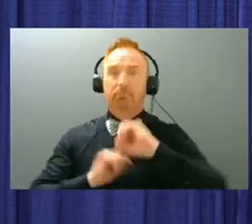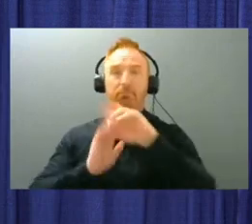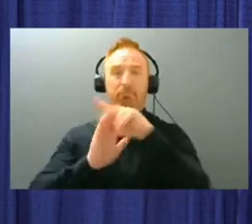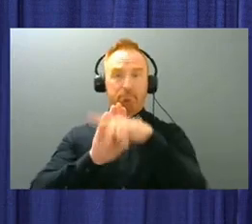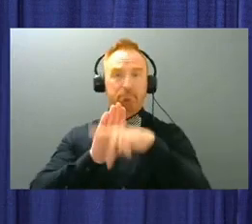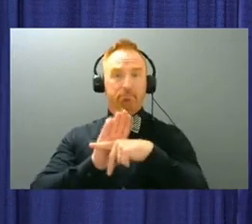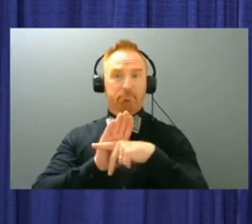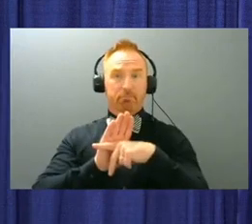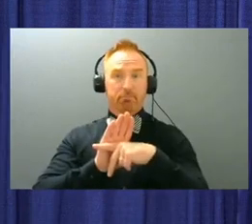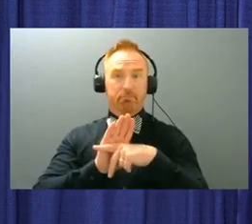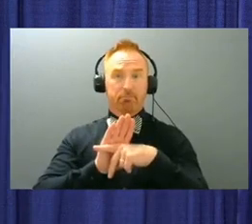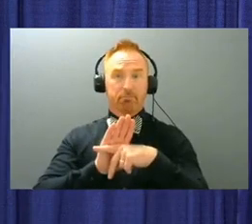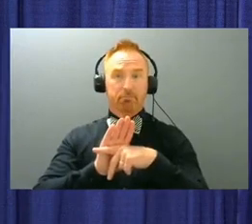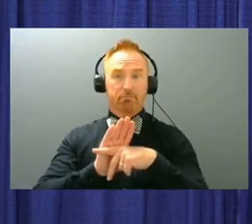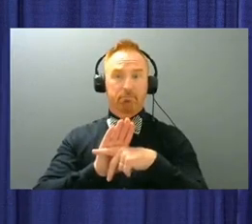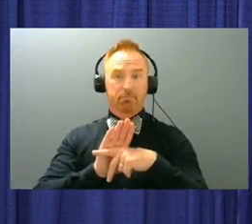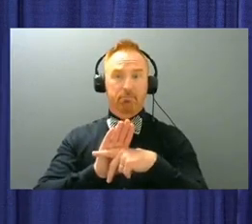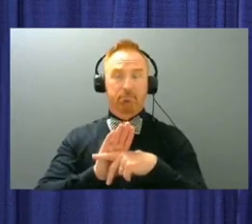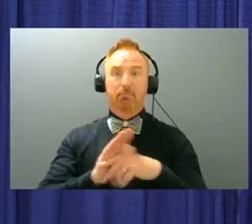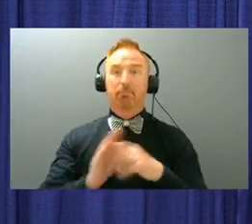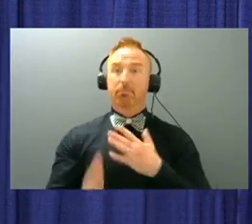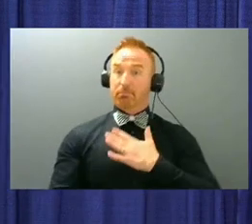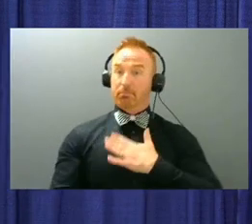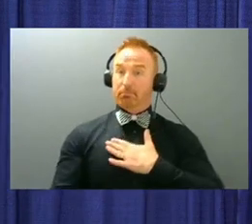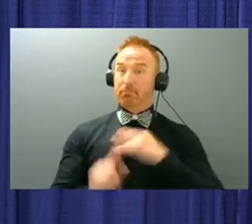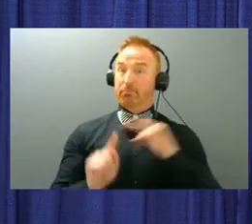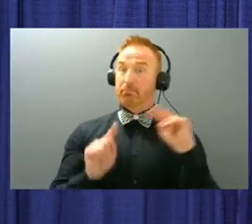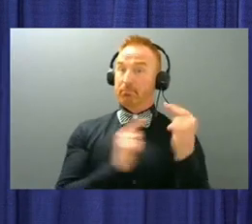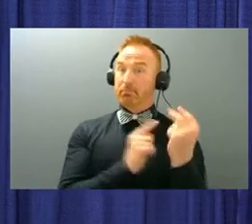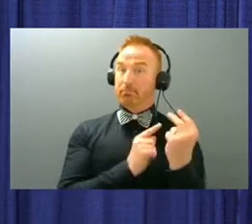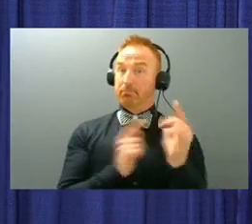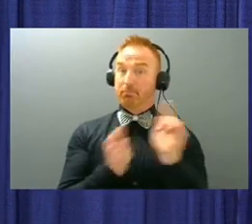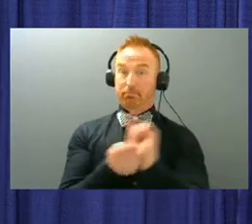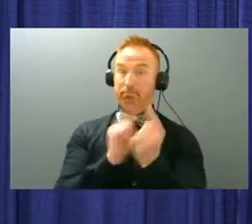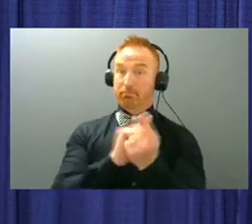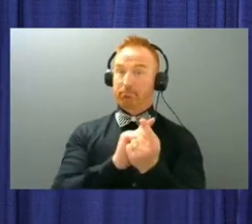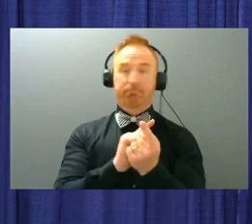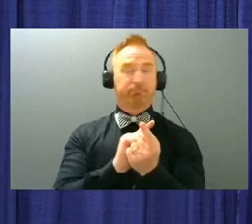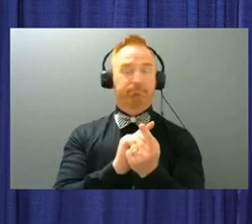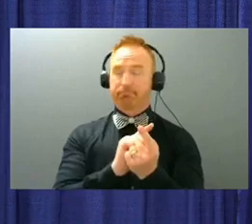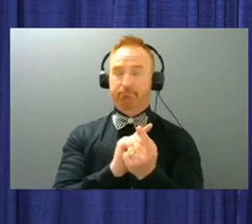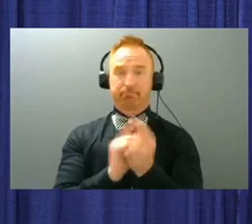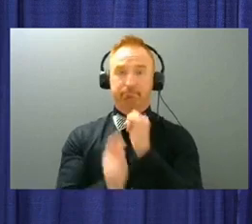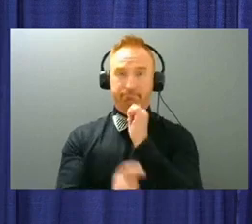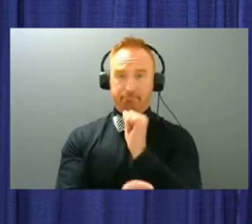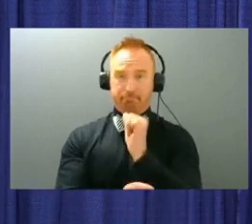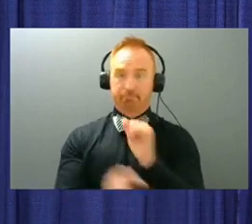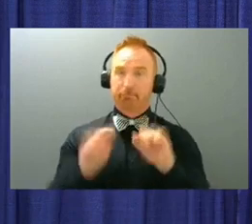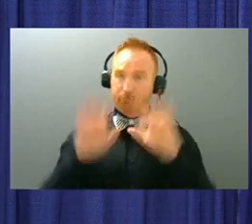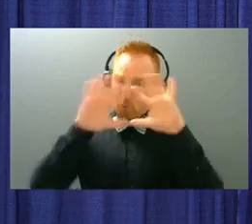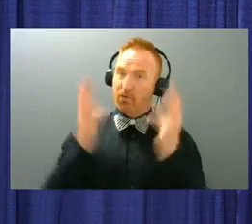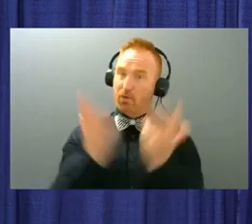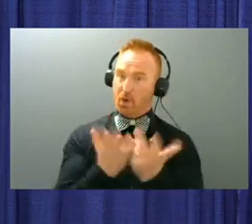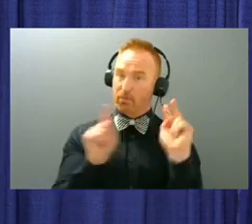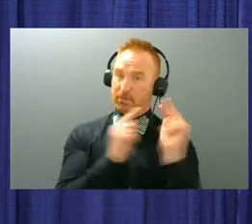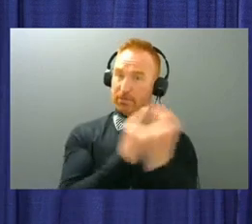institute those policies. But that doesn't change my perspective, from an overall